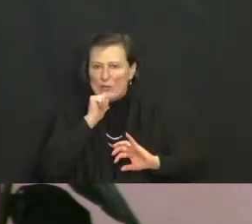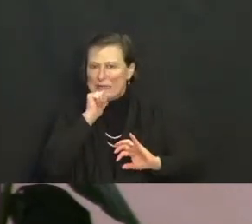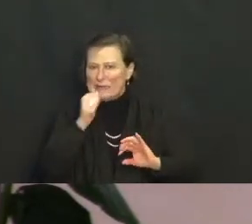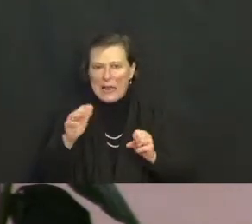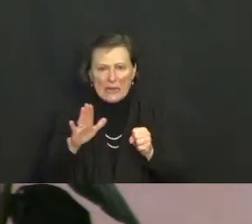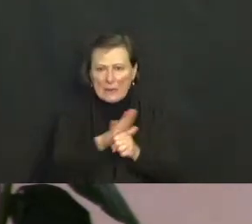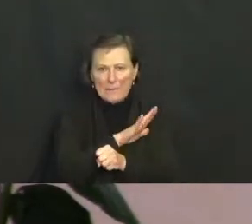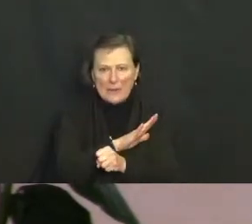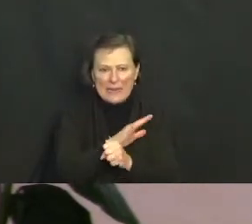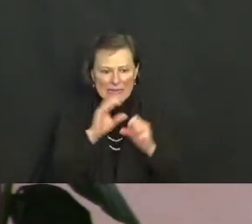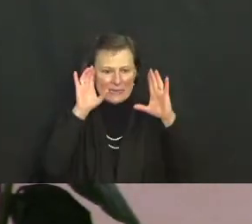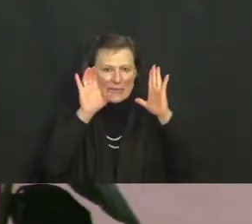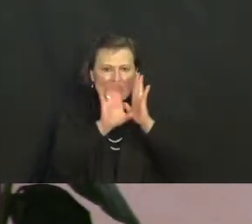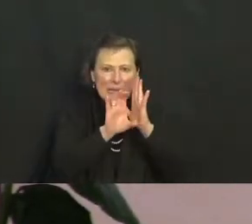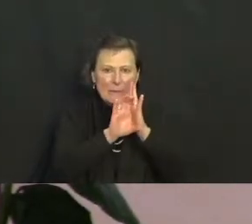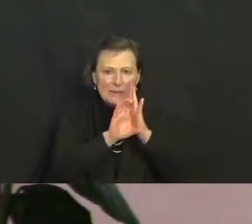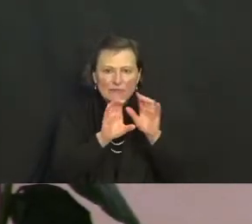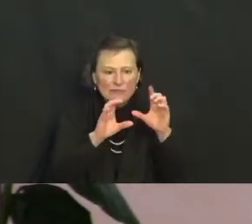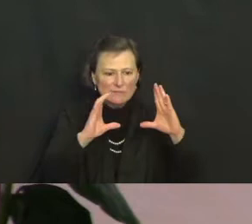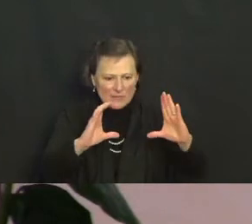of who he really was.